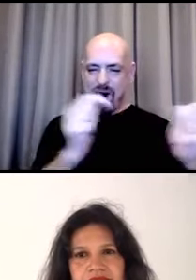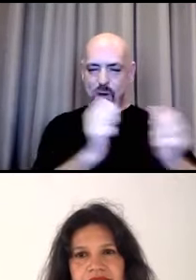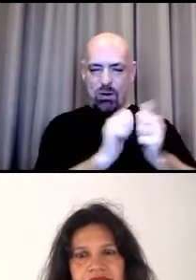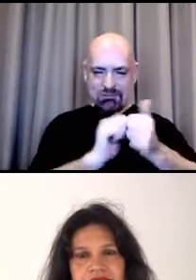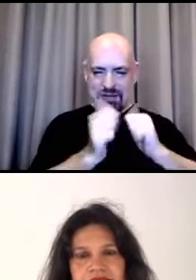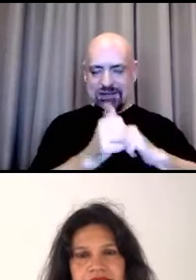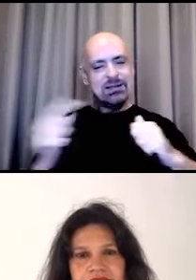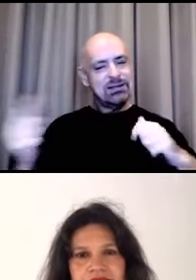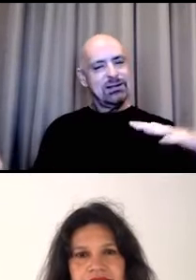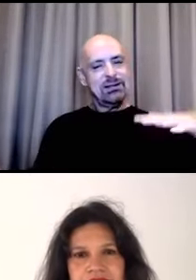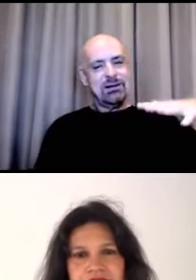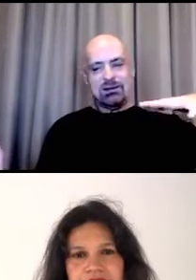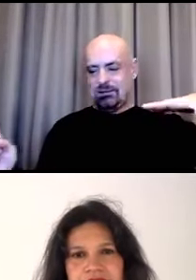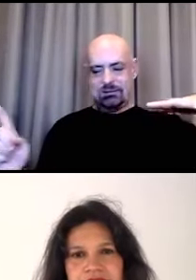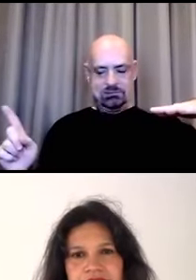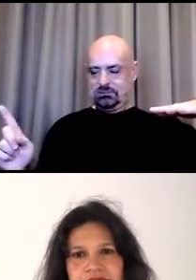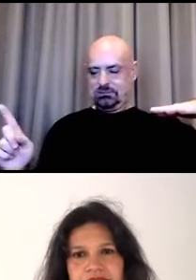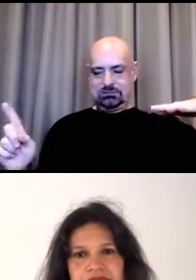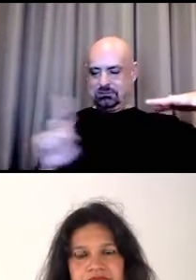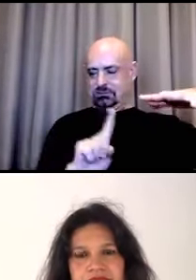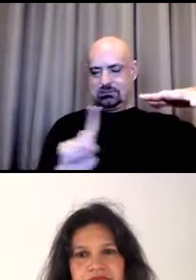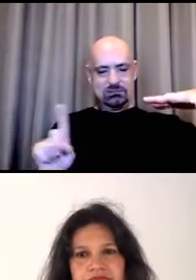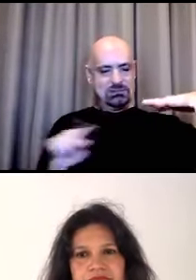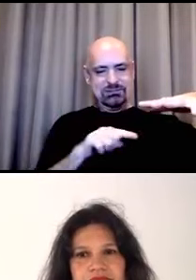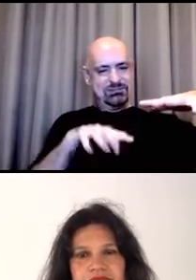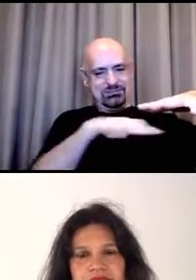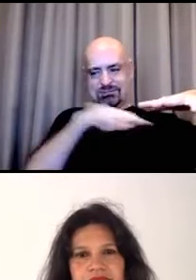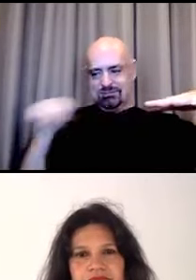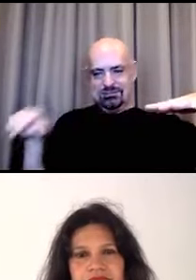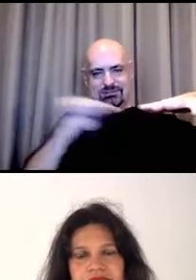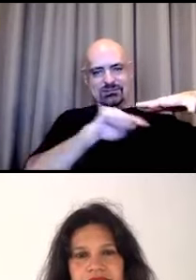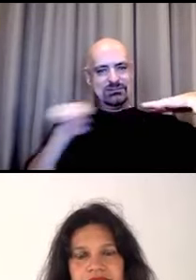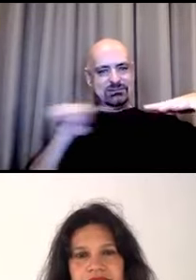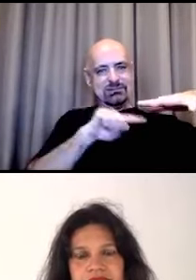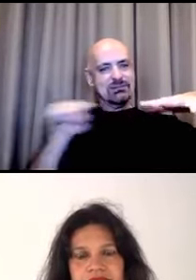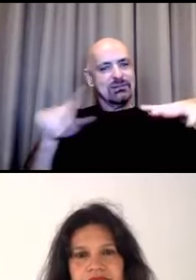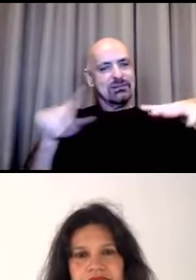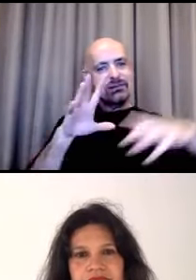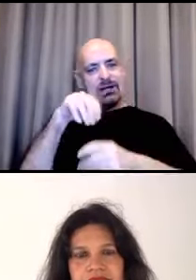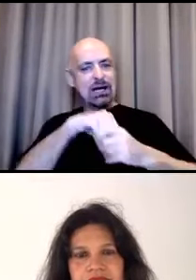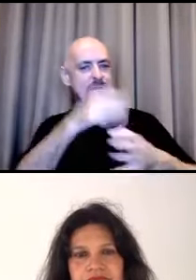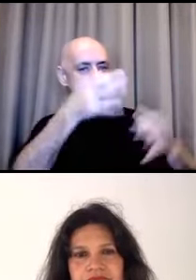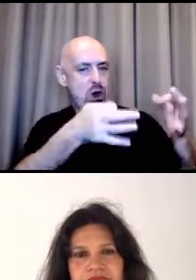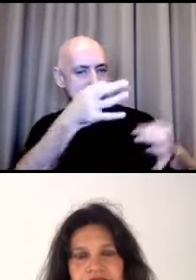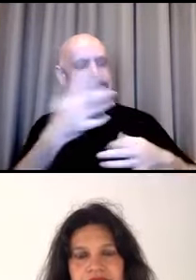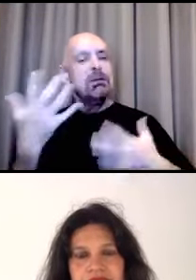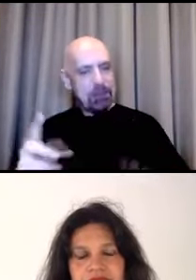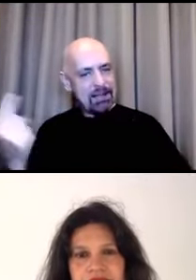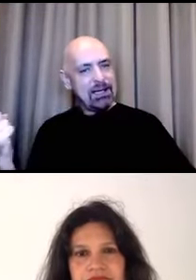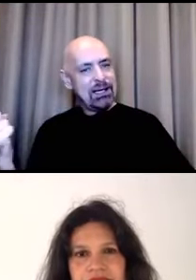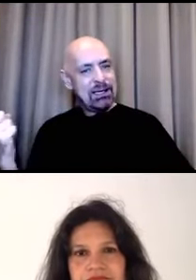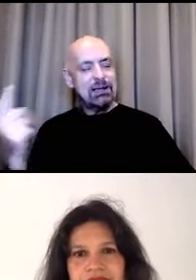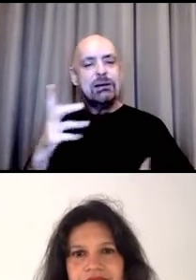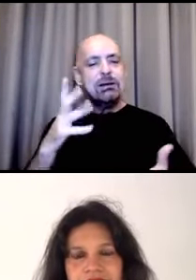to account. Do you think there is an inherent flaw in the human rights paradigm